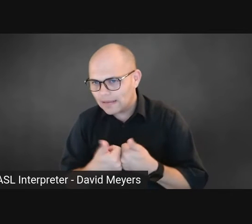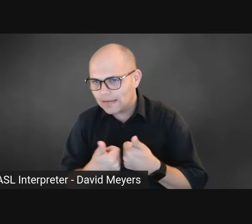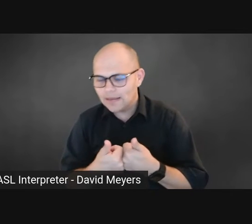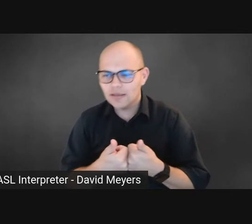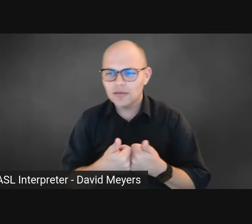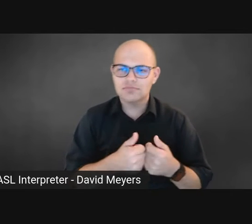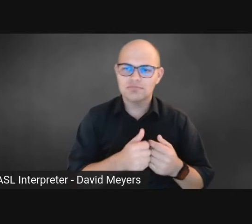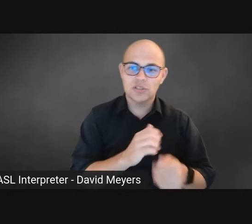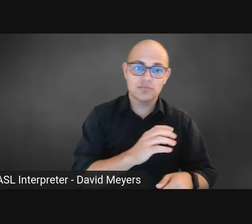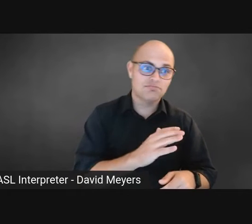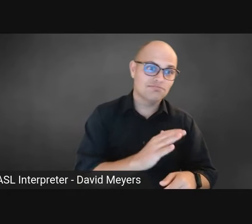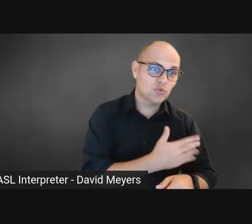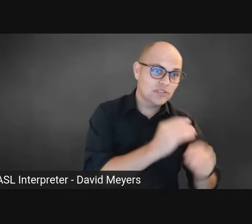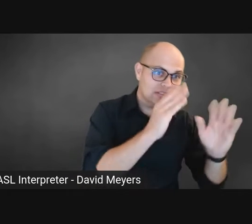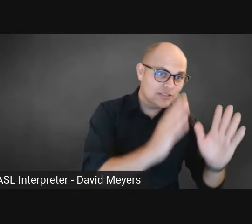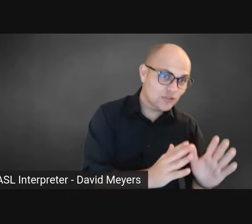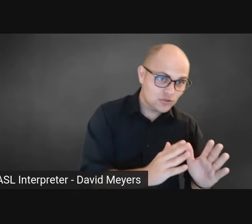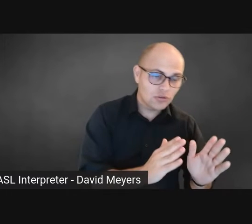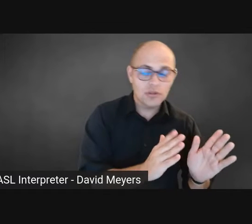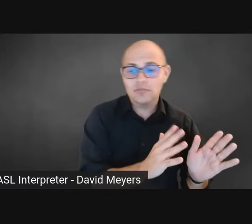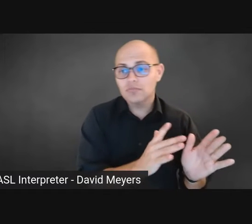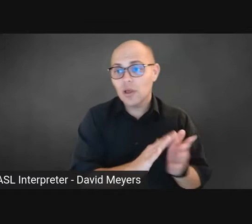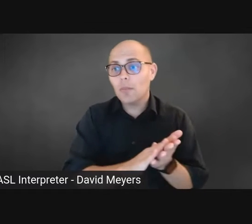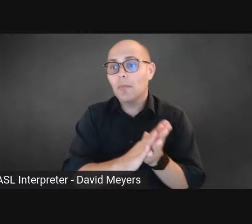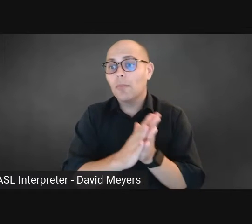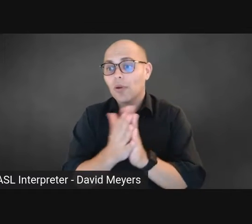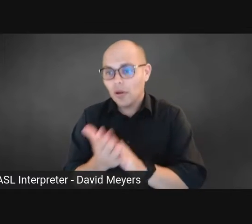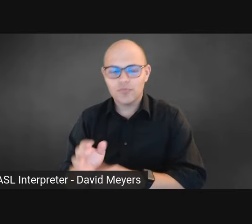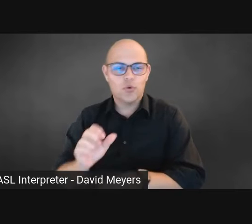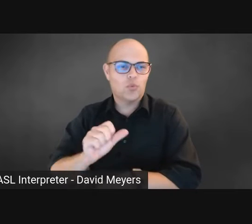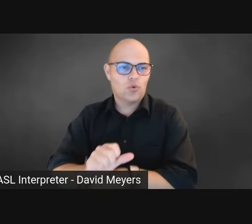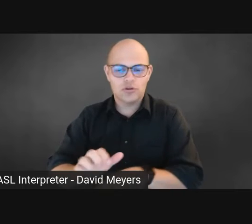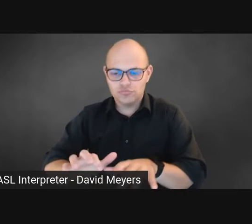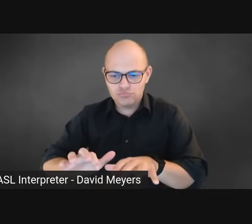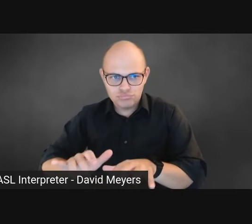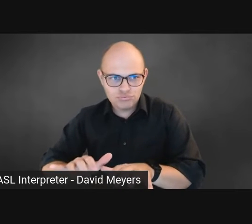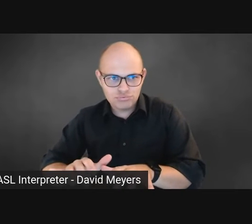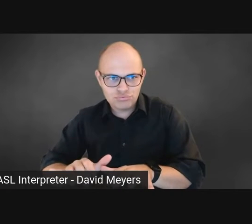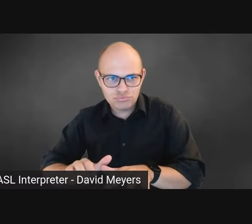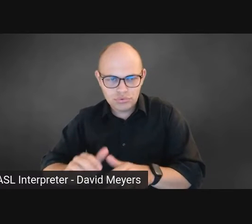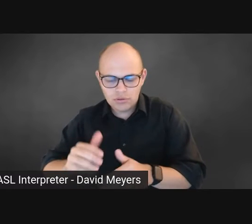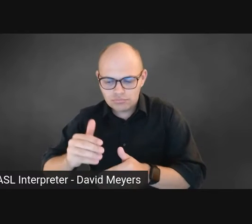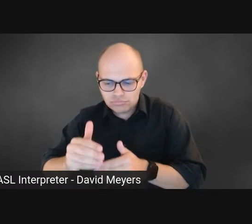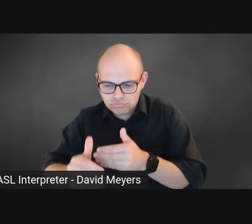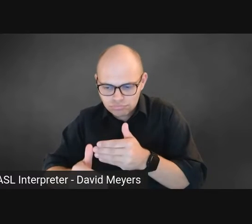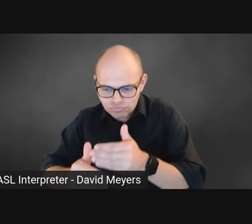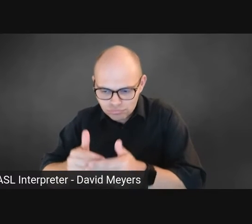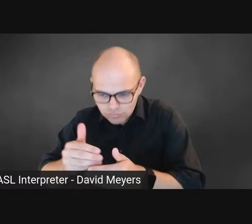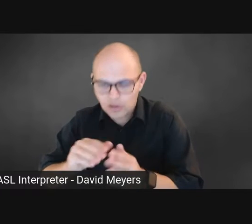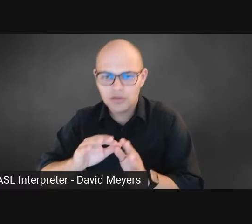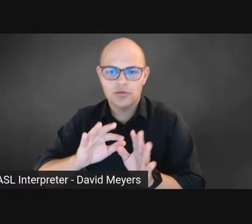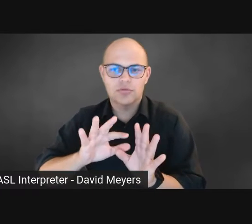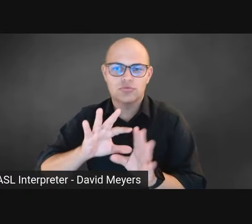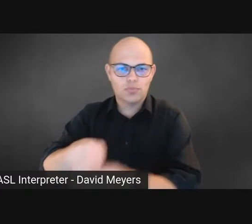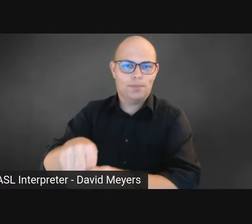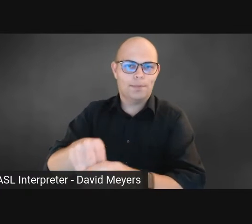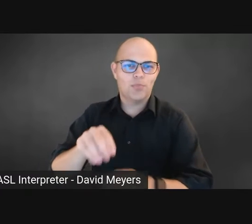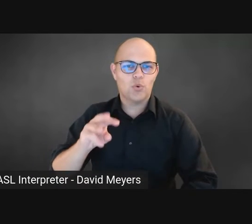for a boutique e-commerce photo studio before falling in love with WordPress. I'm really excited for today's session.